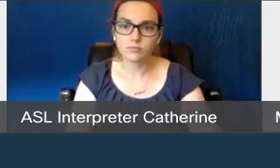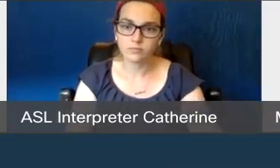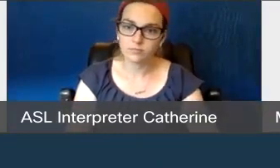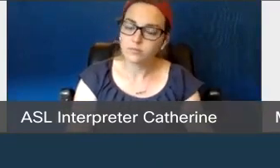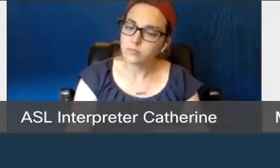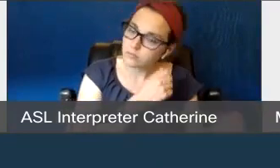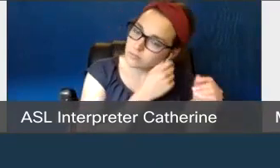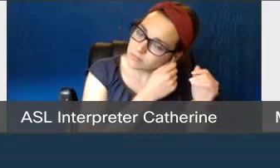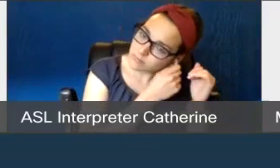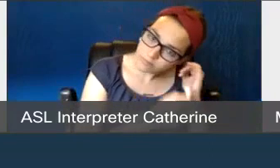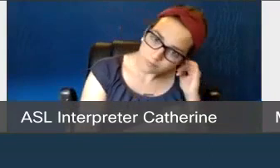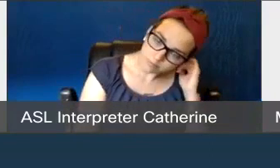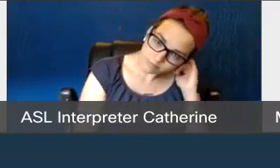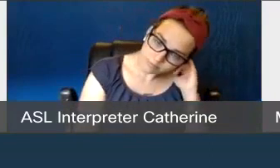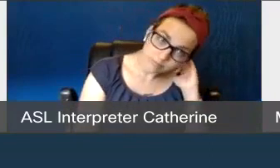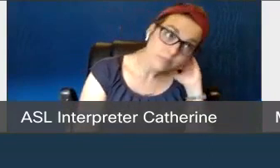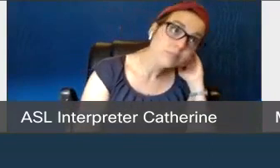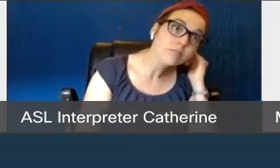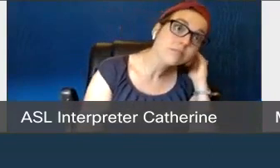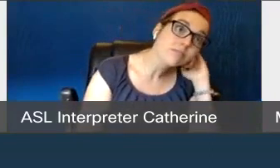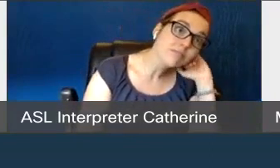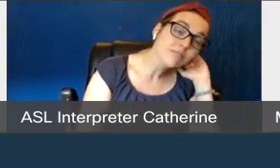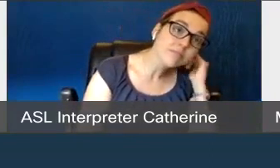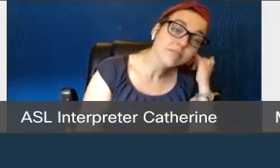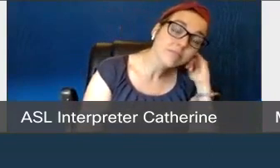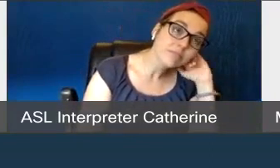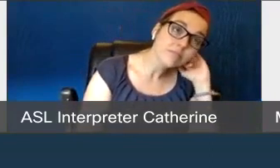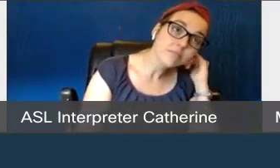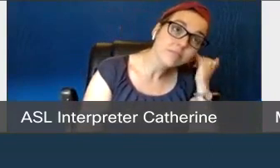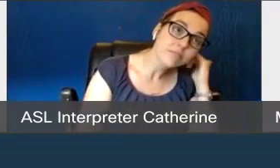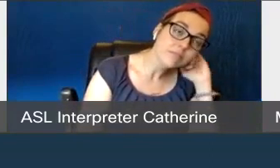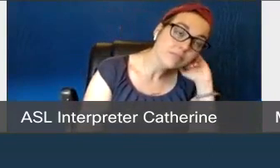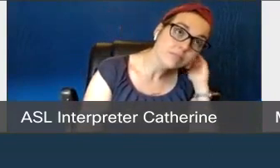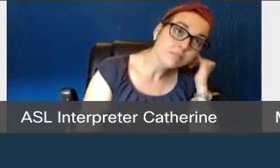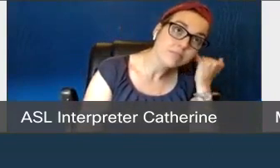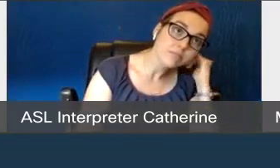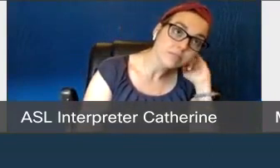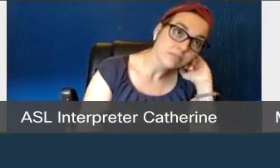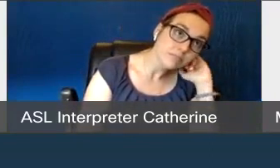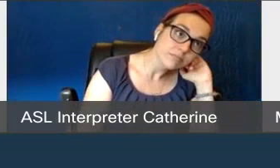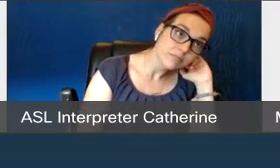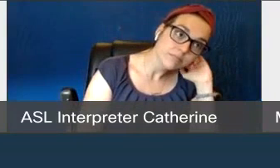I say that because the employment sometimes it's so far away from our individuals that they need that as well